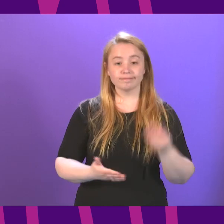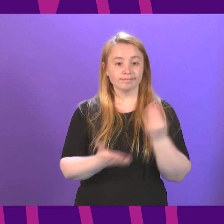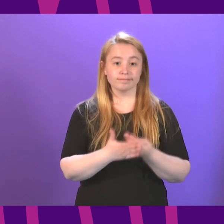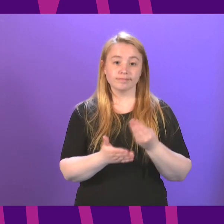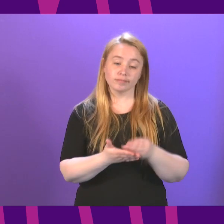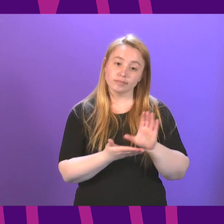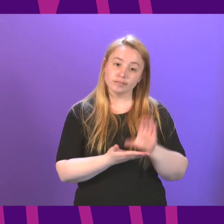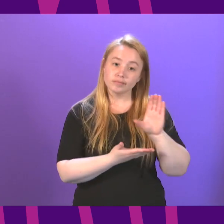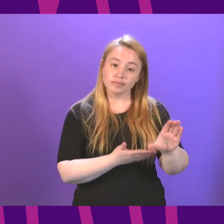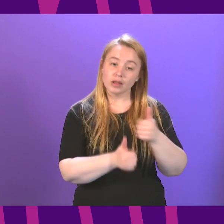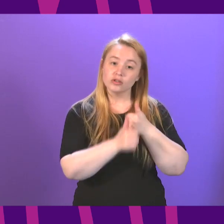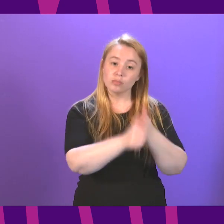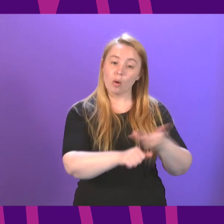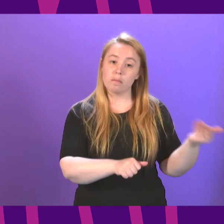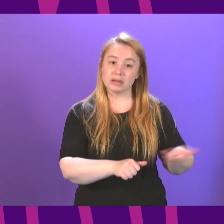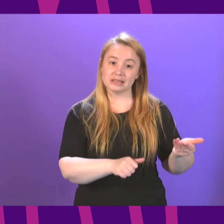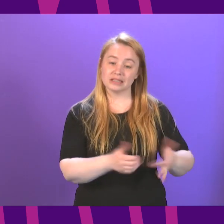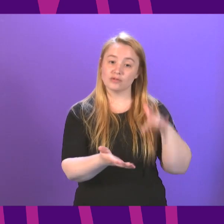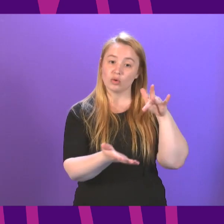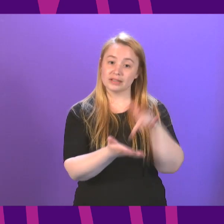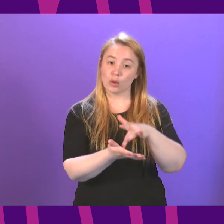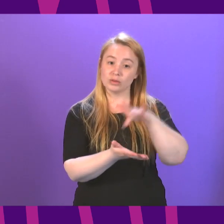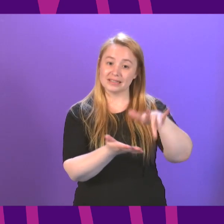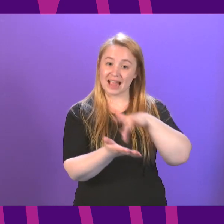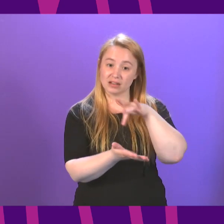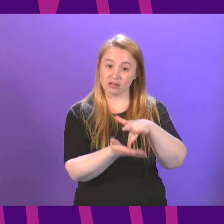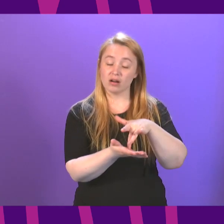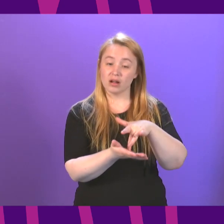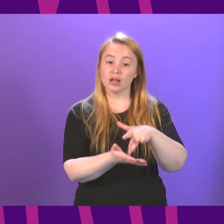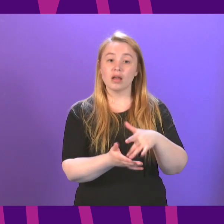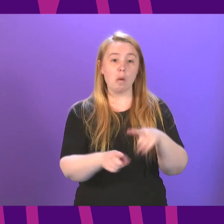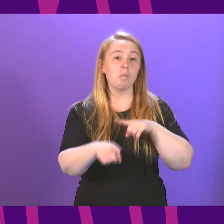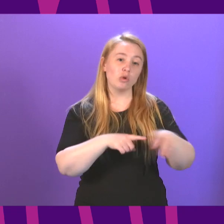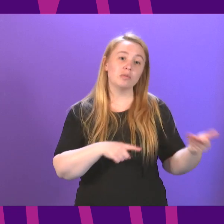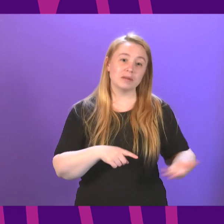to all businesses, many of which will be in town centres. Grants for